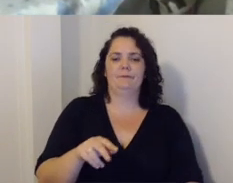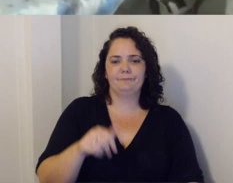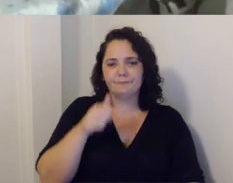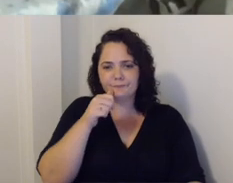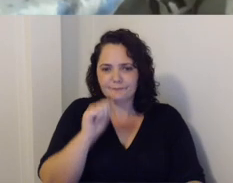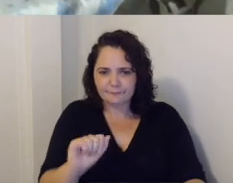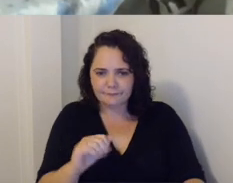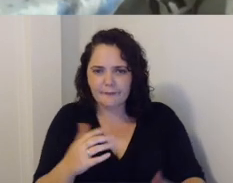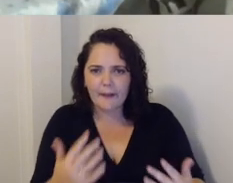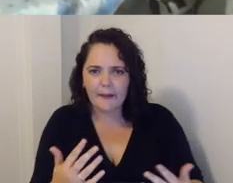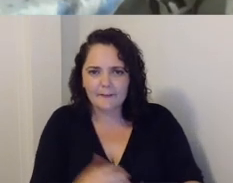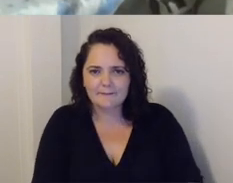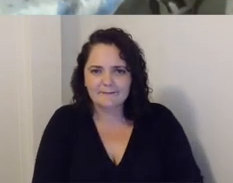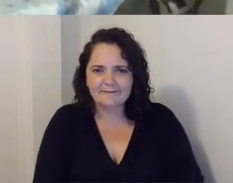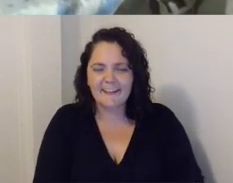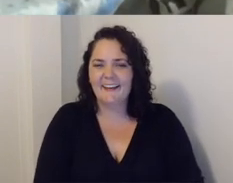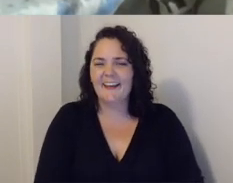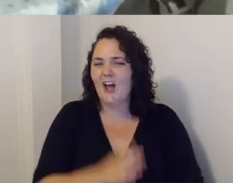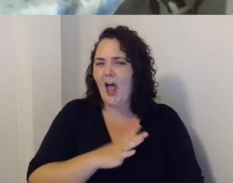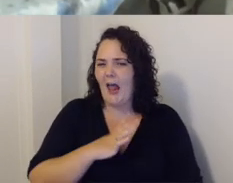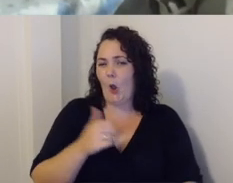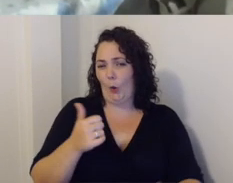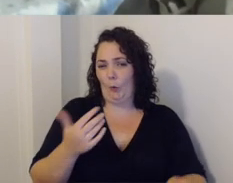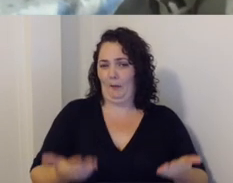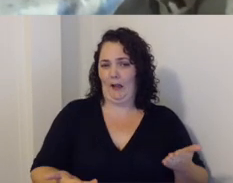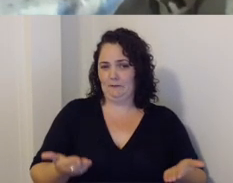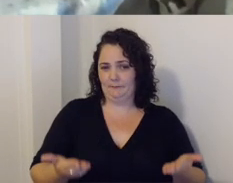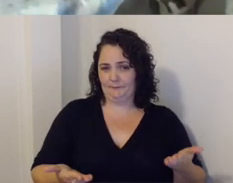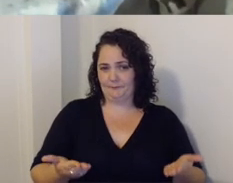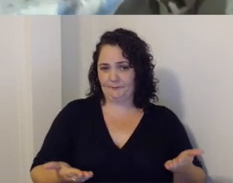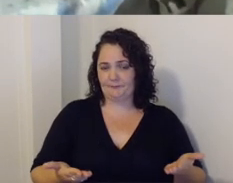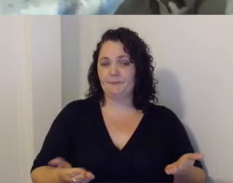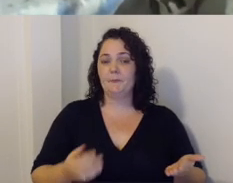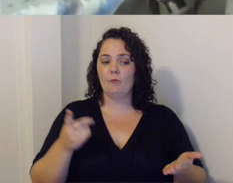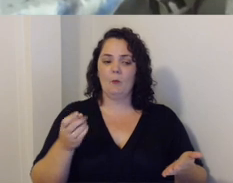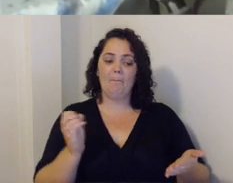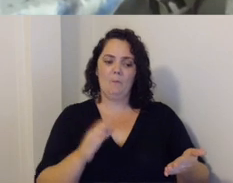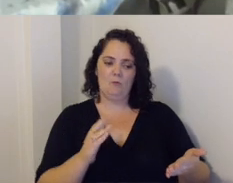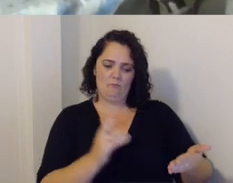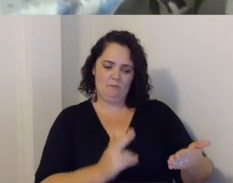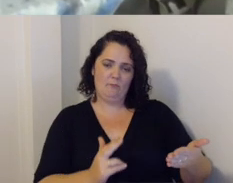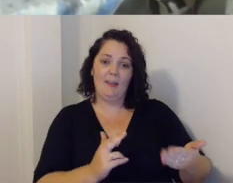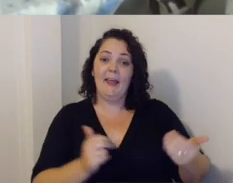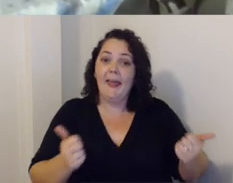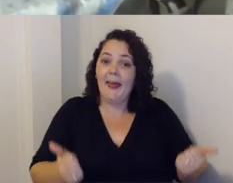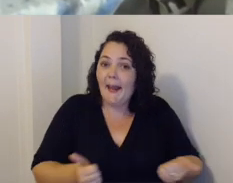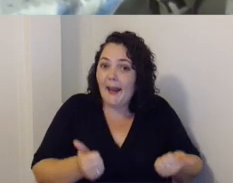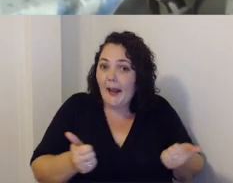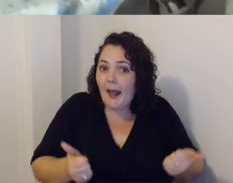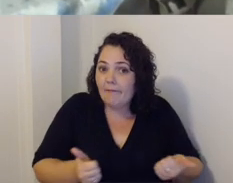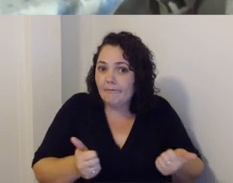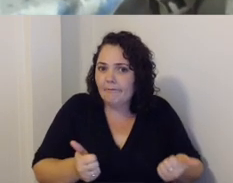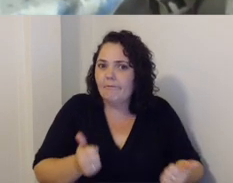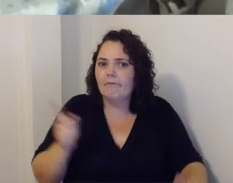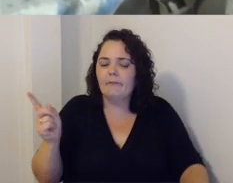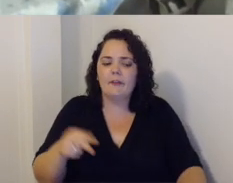balance, giving enough information that your your viewer can really see the the the see and feel